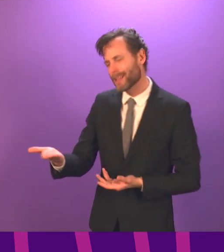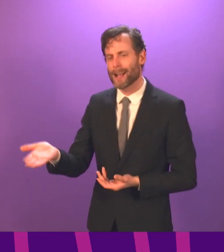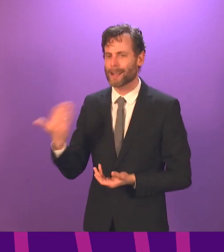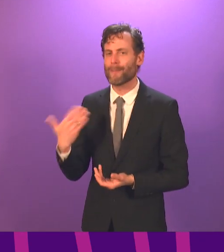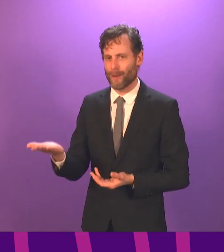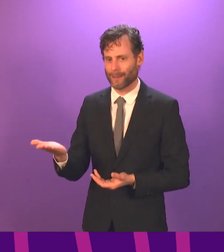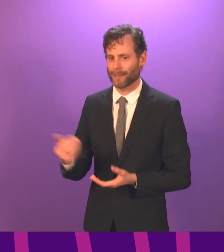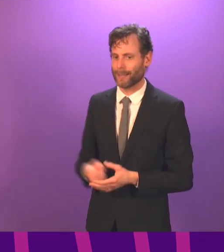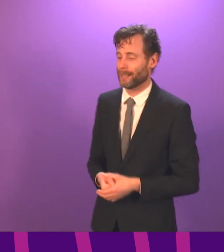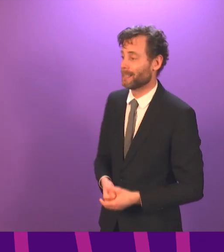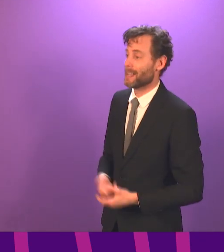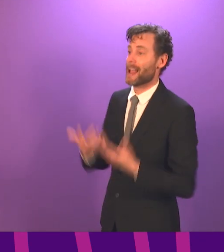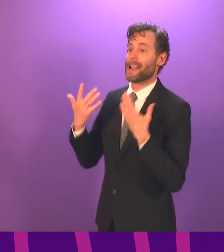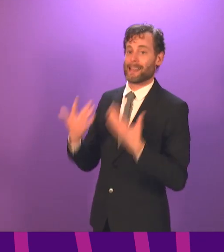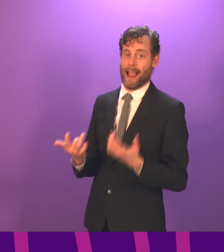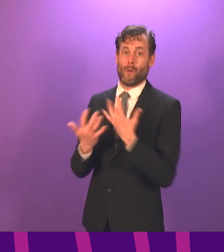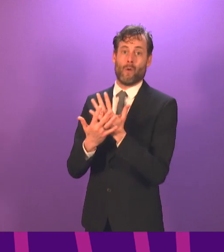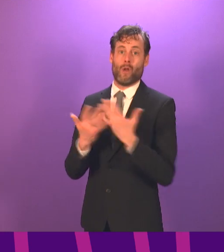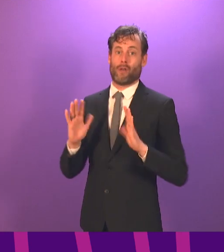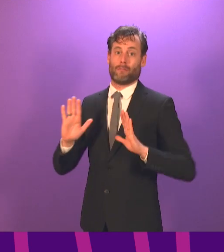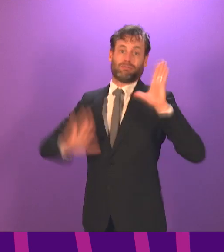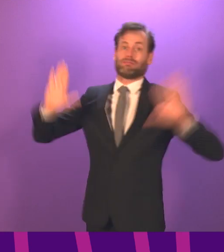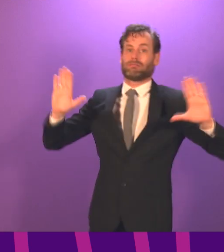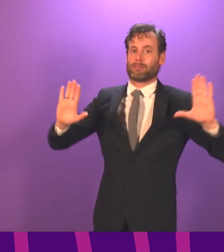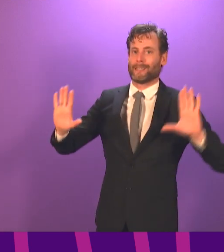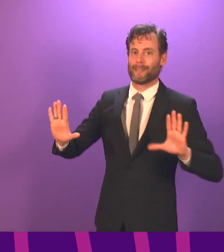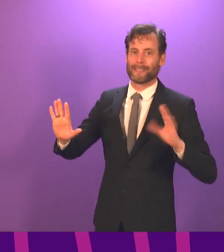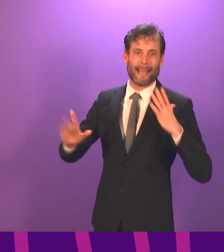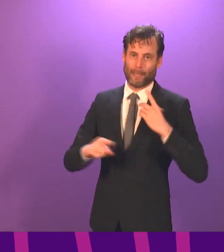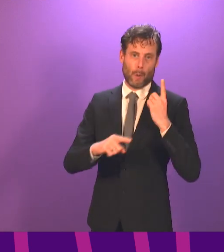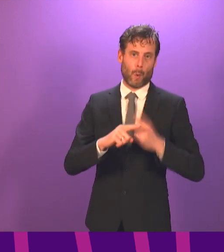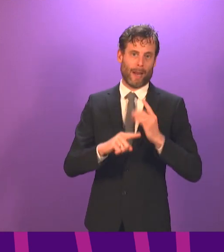The Deputy Presiding Officer: A lot of members want to ask questions. We must have short questions and short answers. I do not think that I will get to everybody, but I will try to do so.